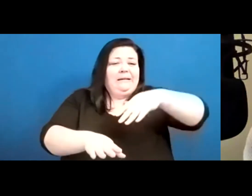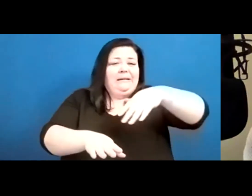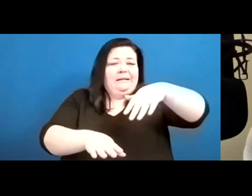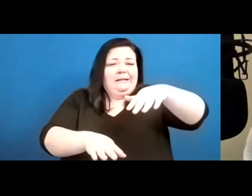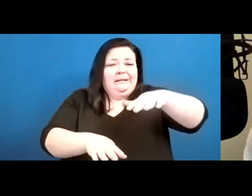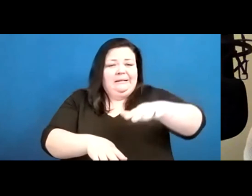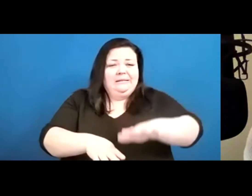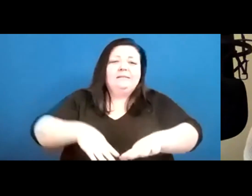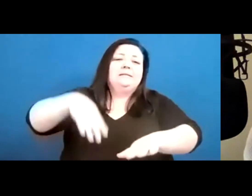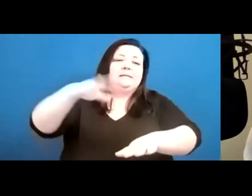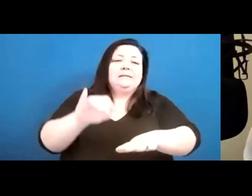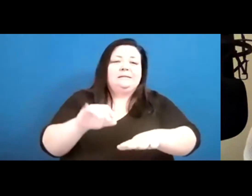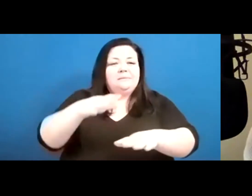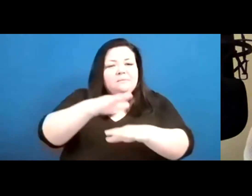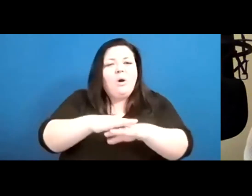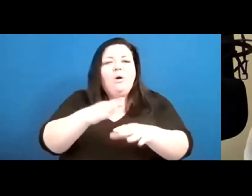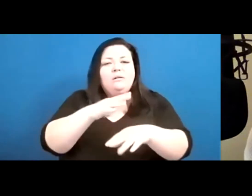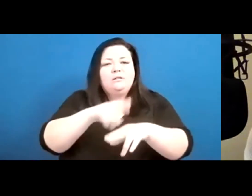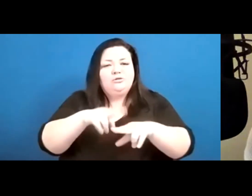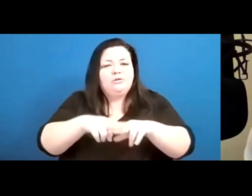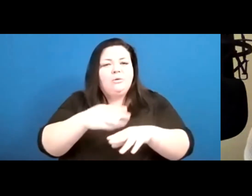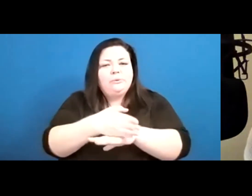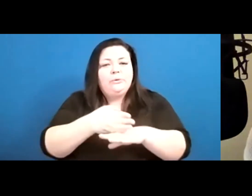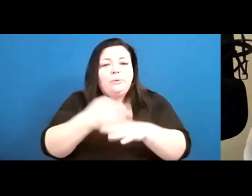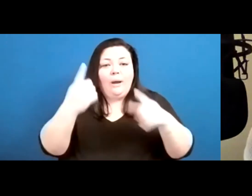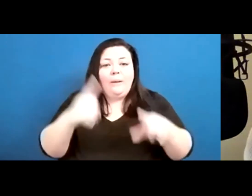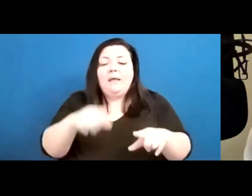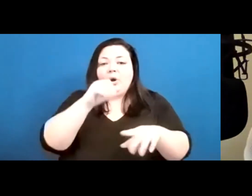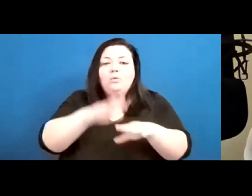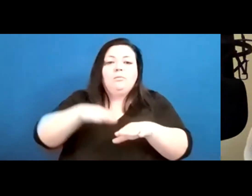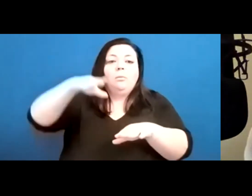kissing the chair’s wood, so/ they don’t just step across, but pause/